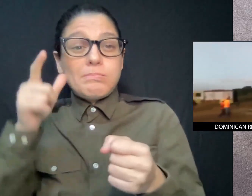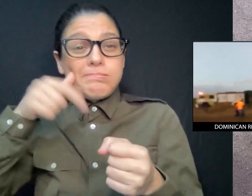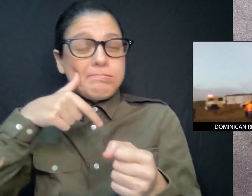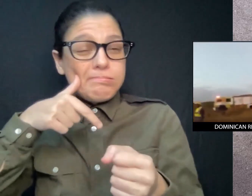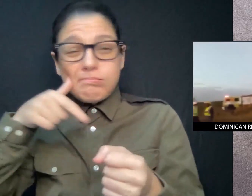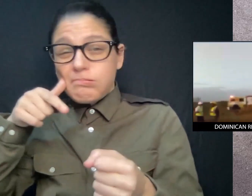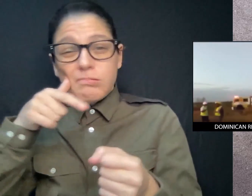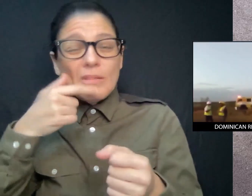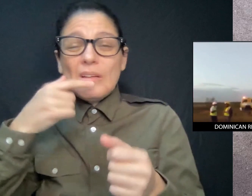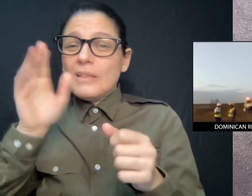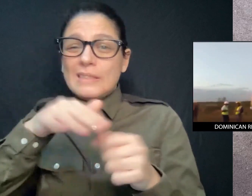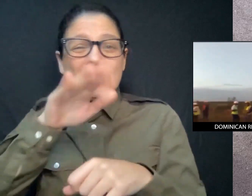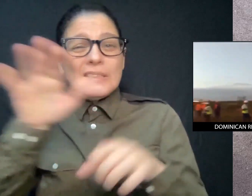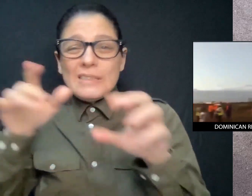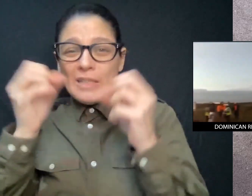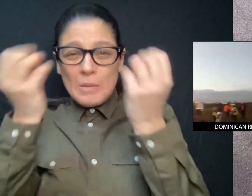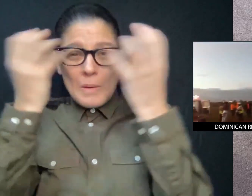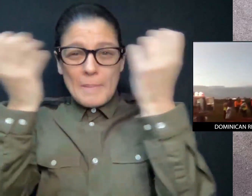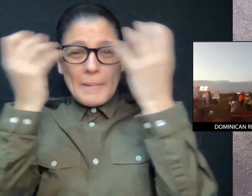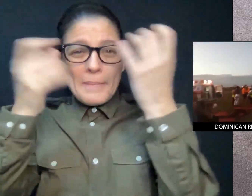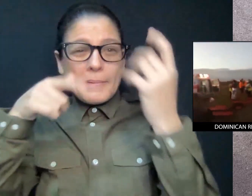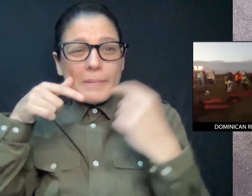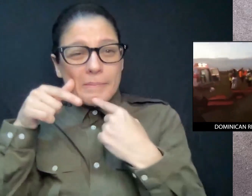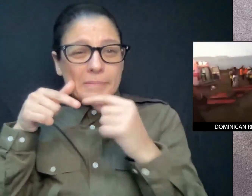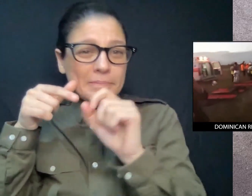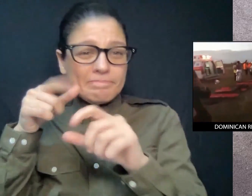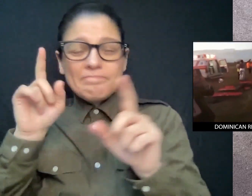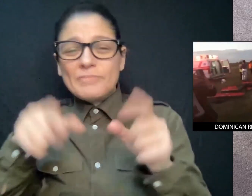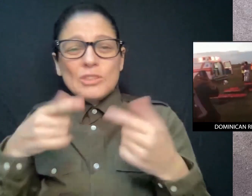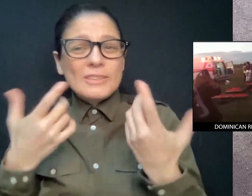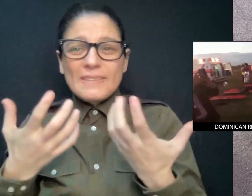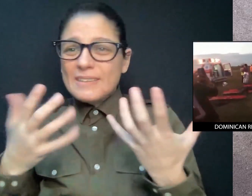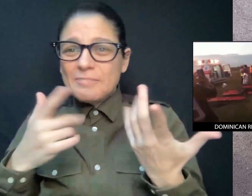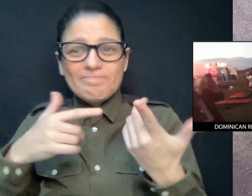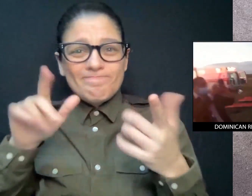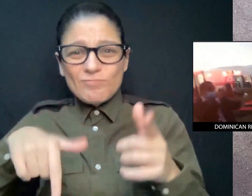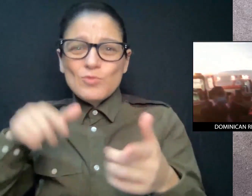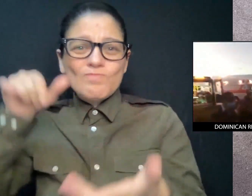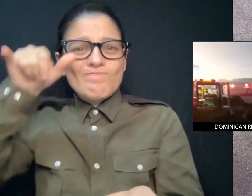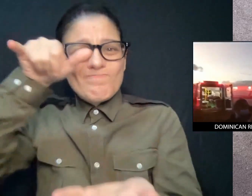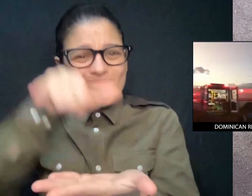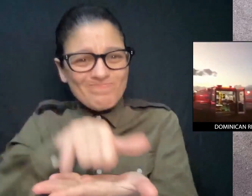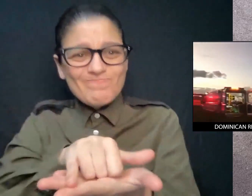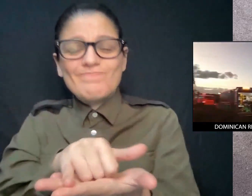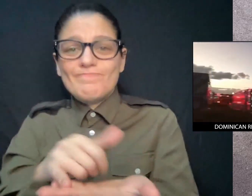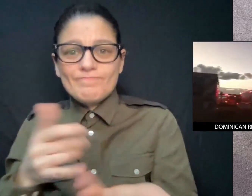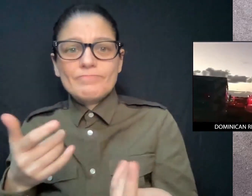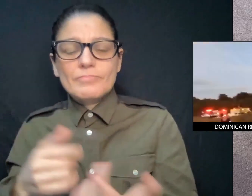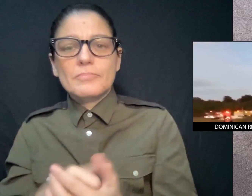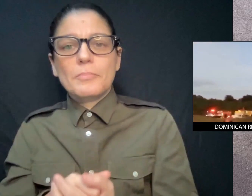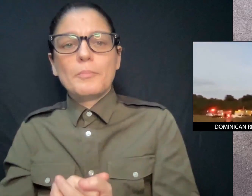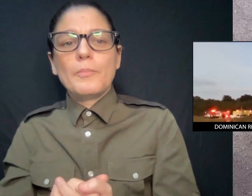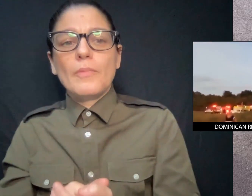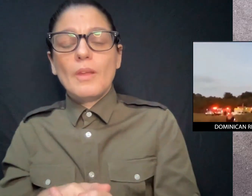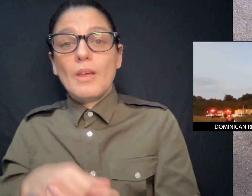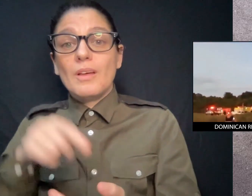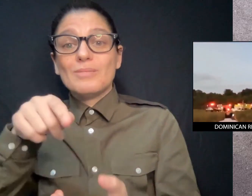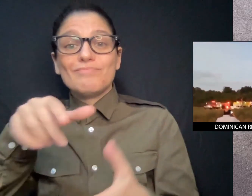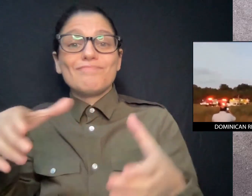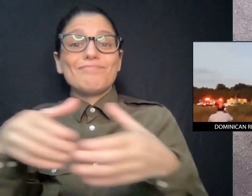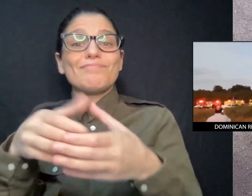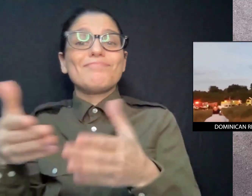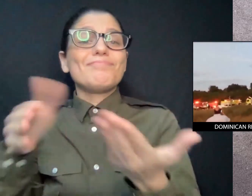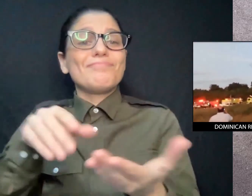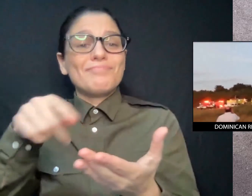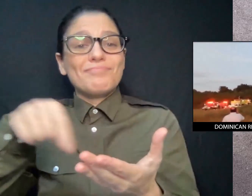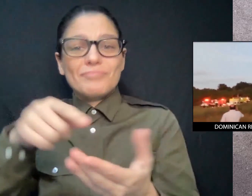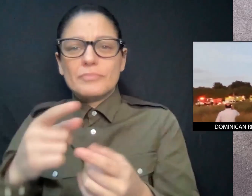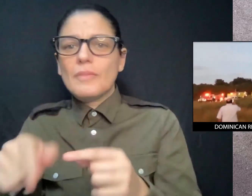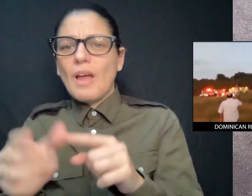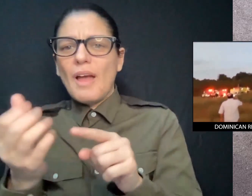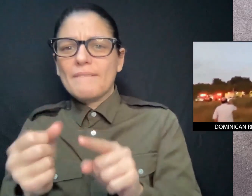when the pilot declared an emergency turned around and try to land at the airport